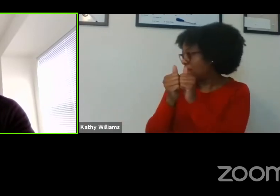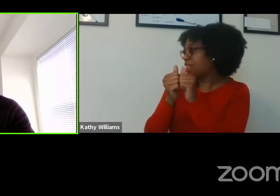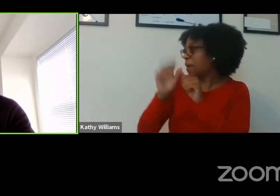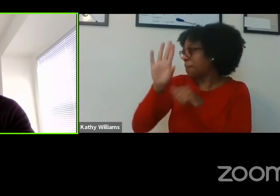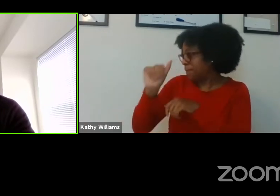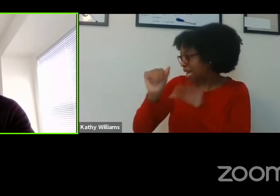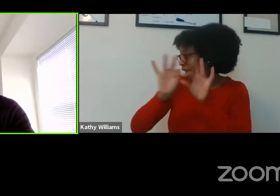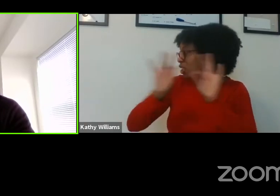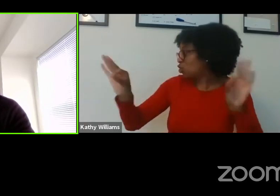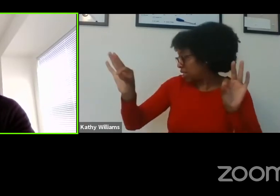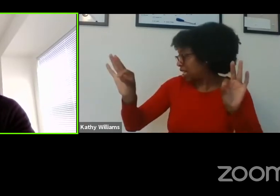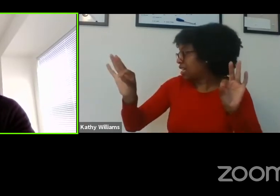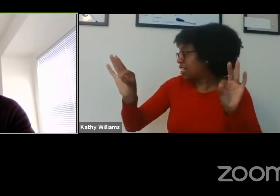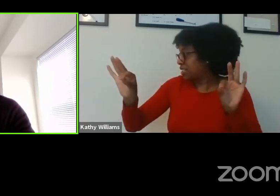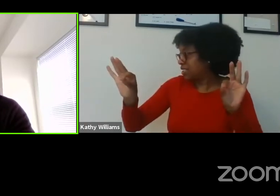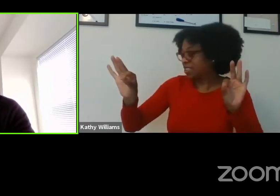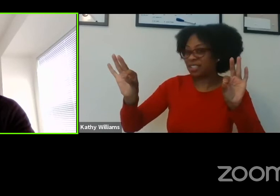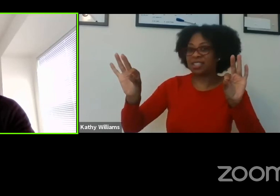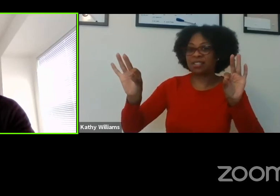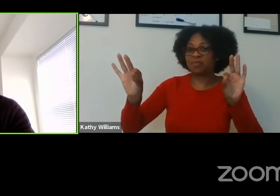You know, your running